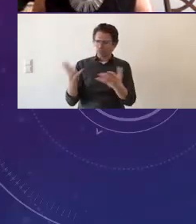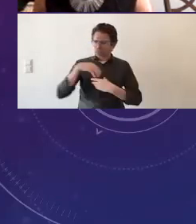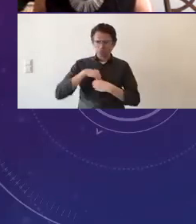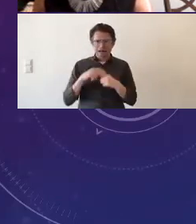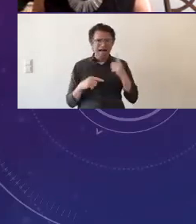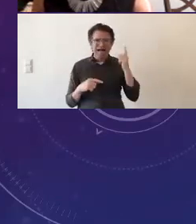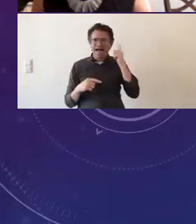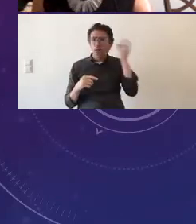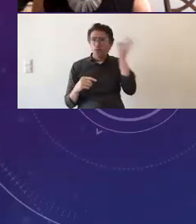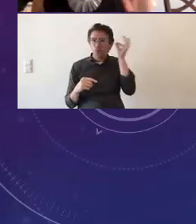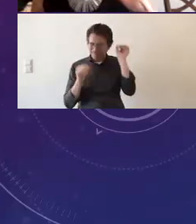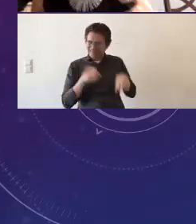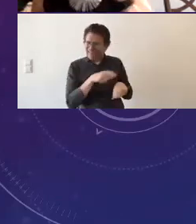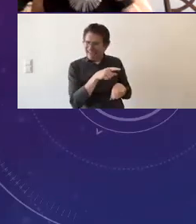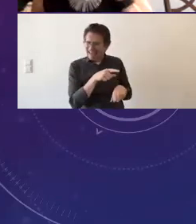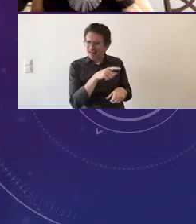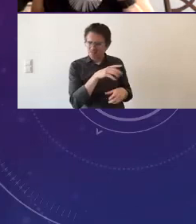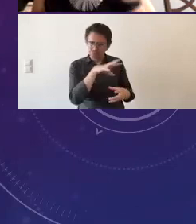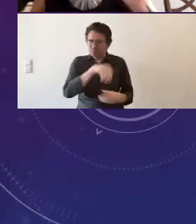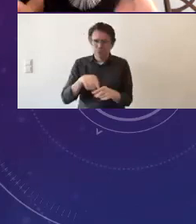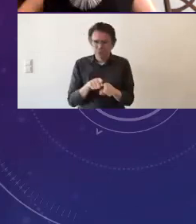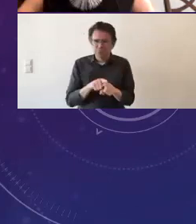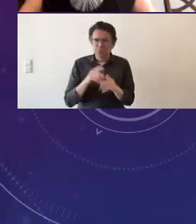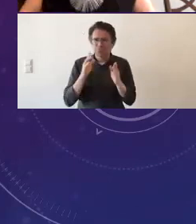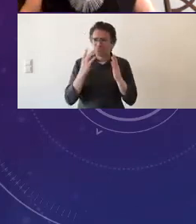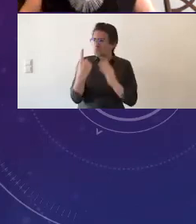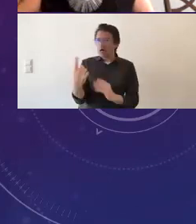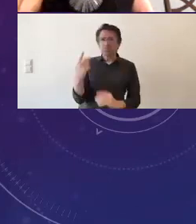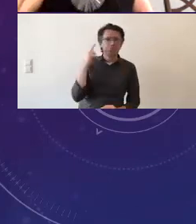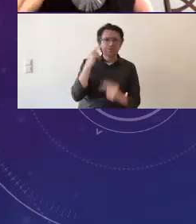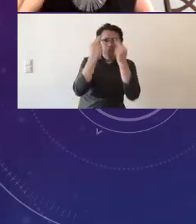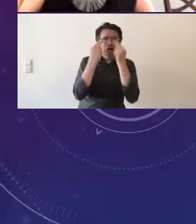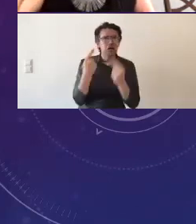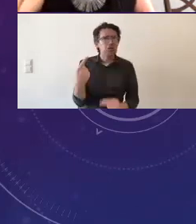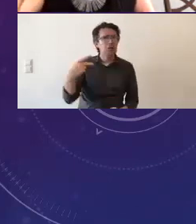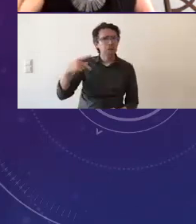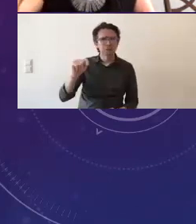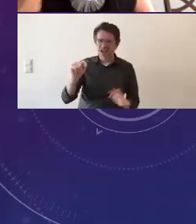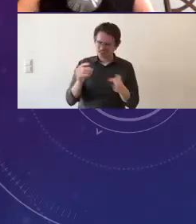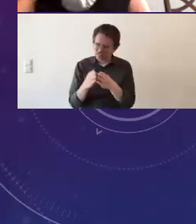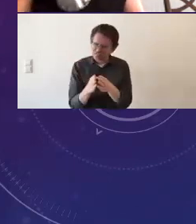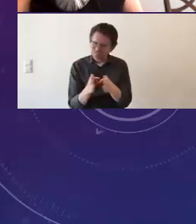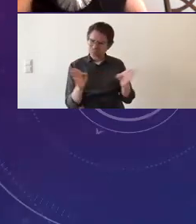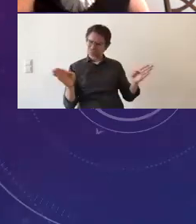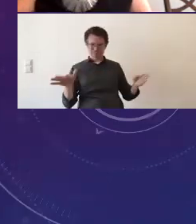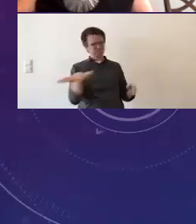secret code to say hey they left our arm dried on the back